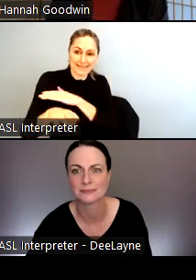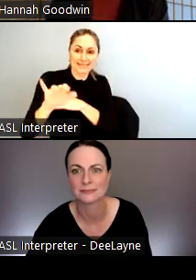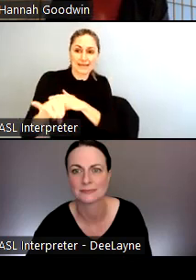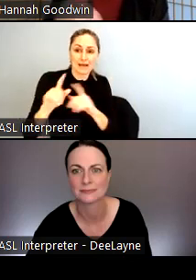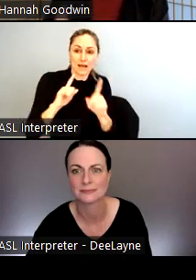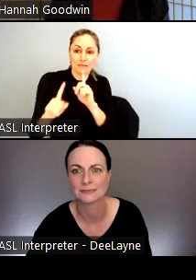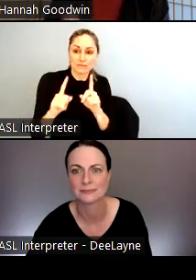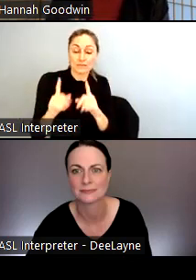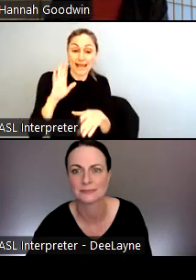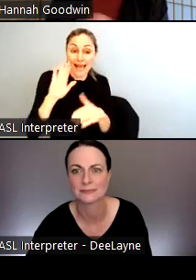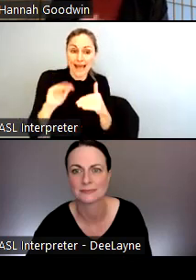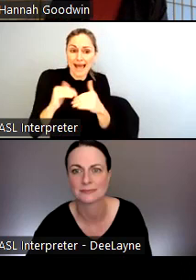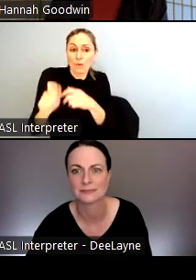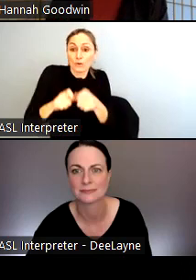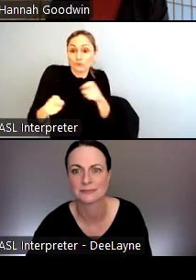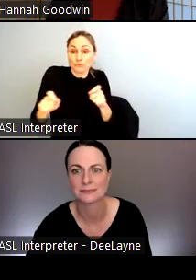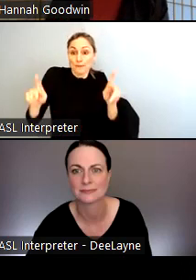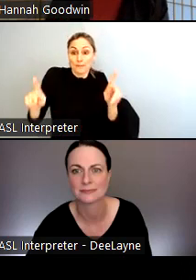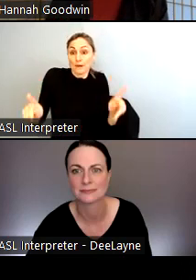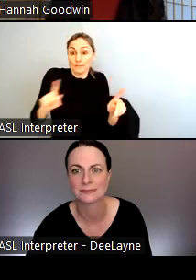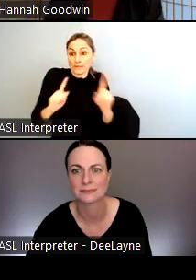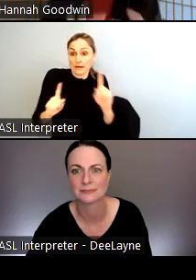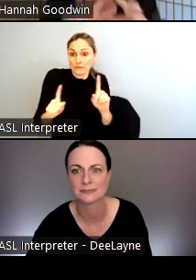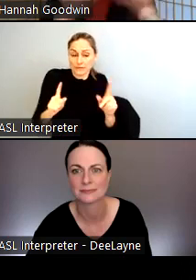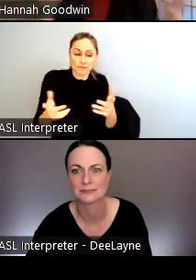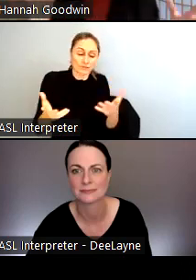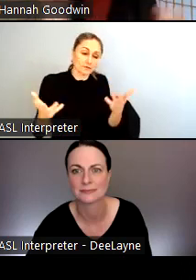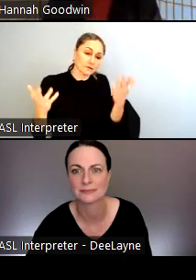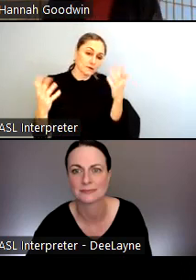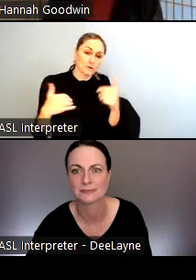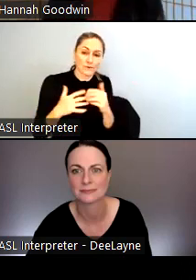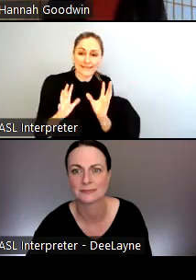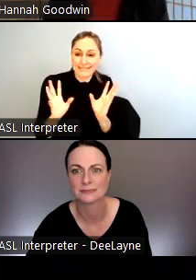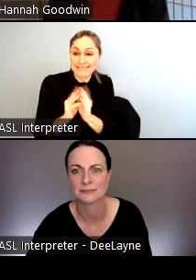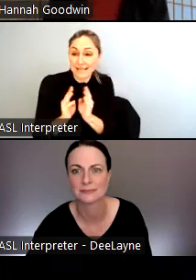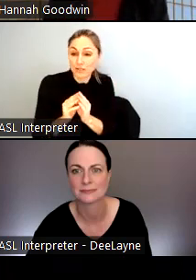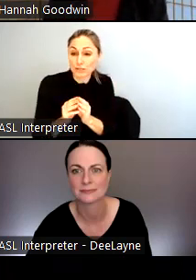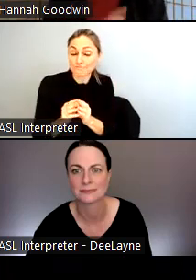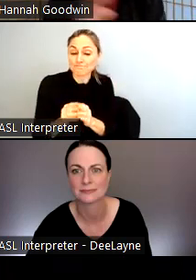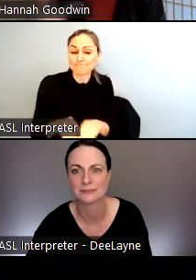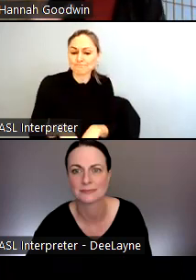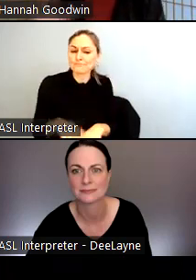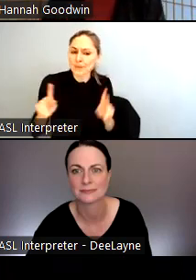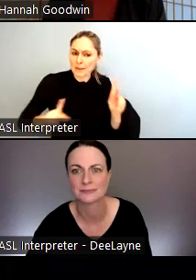How are you gonna wrap up the conversation? Or the session overall so that people walk away,